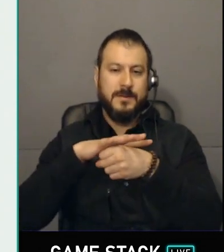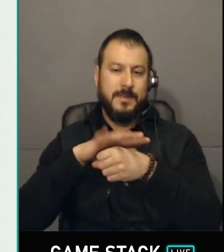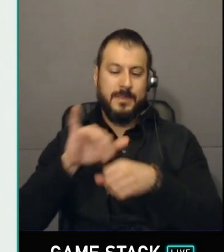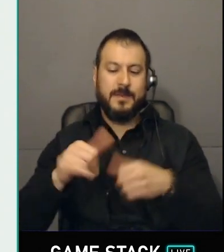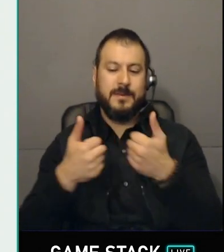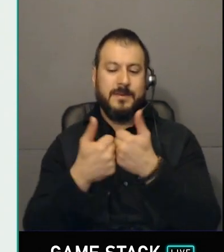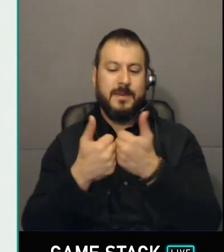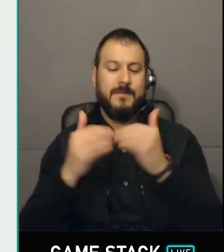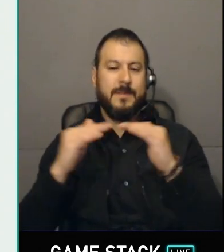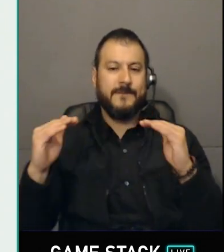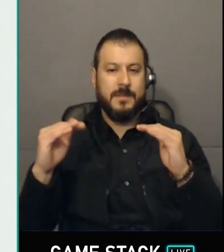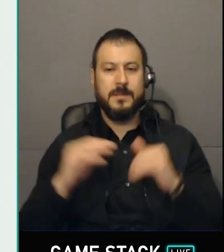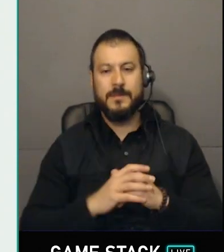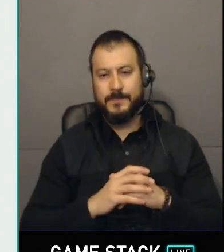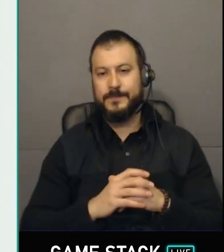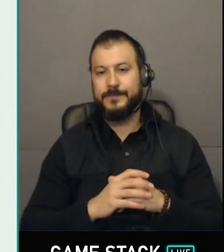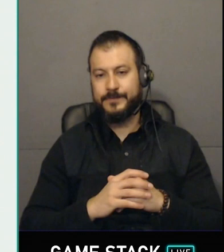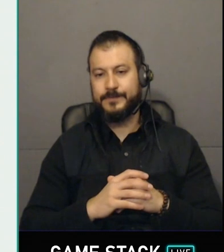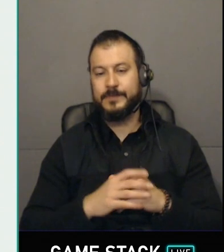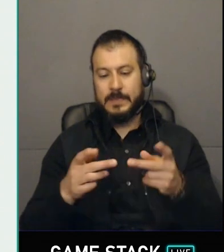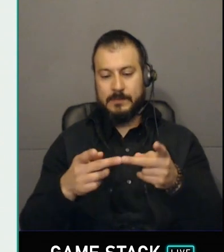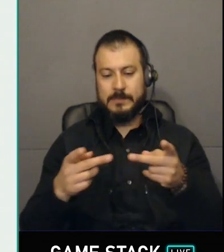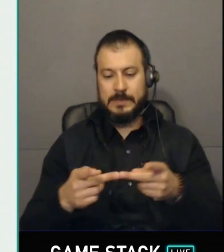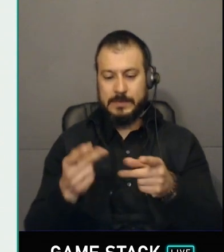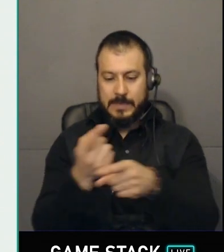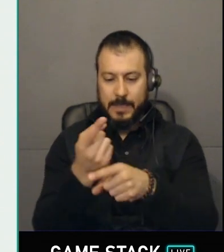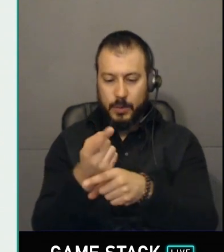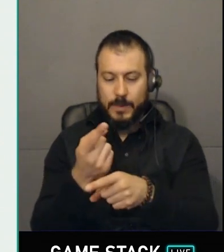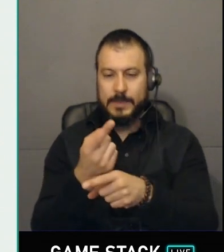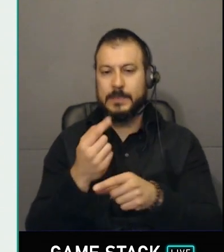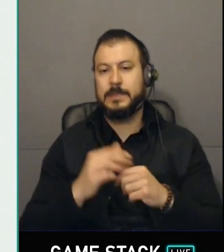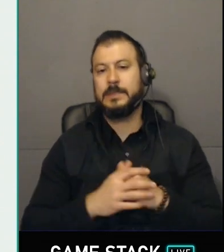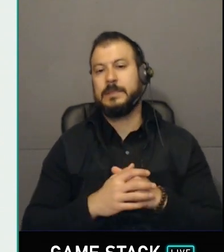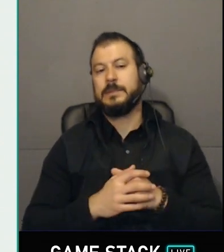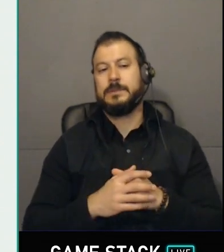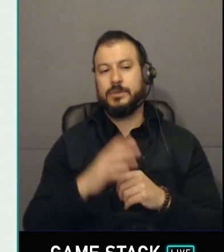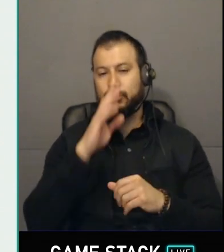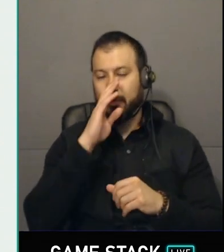It's positionally accurate, it's directional, and it's spatial,